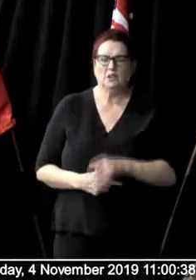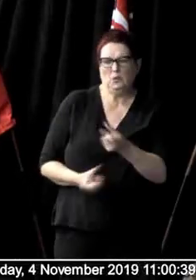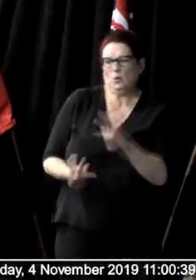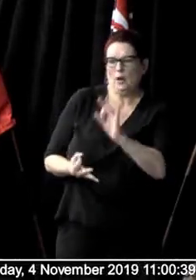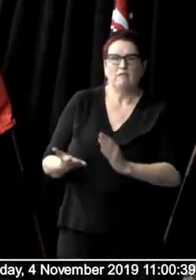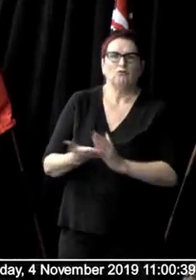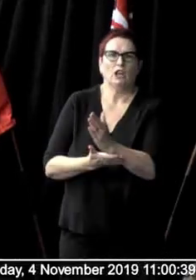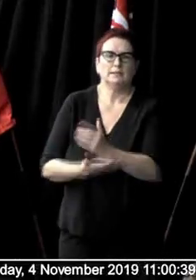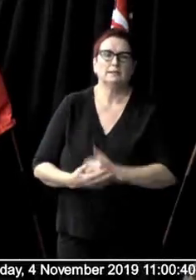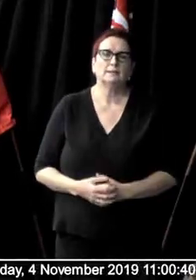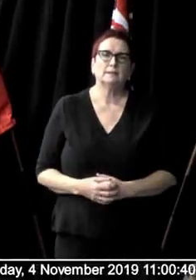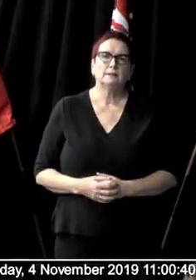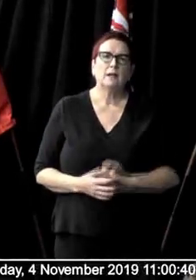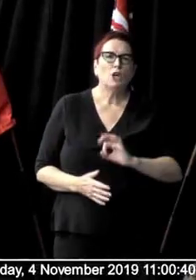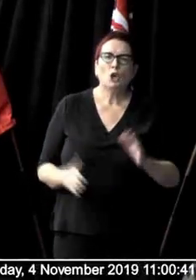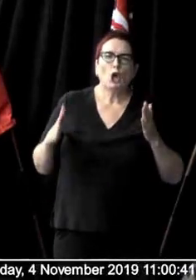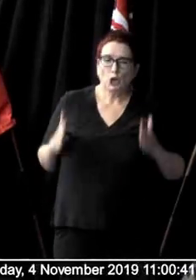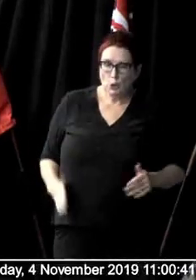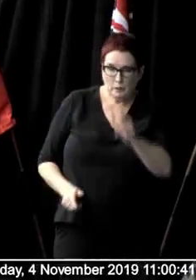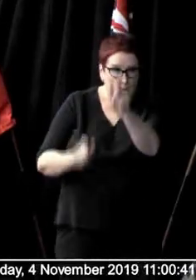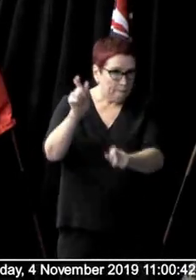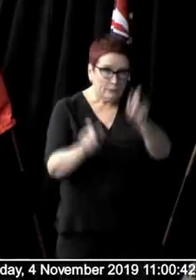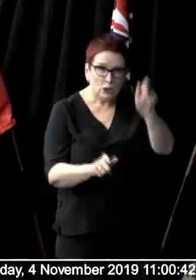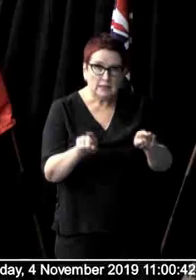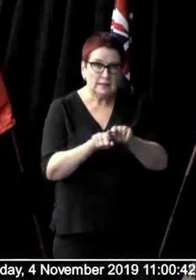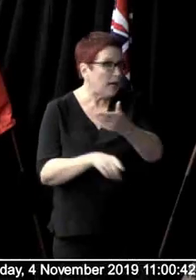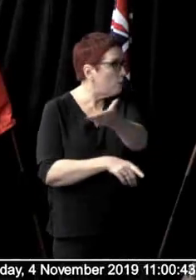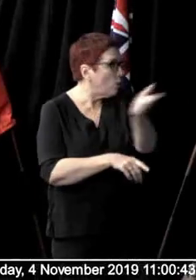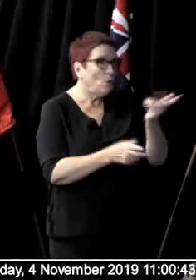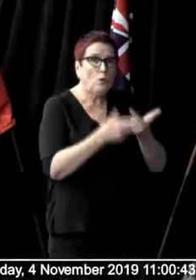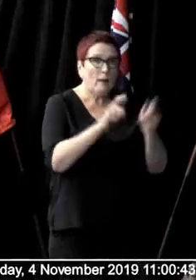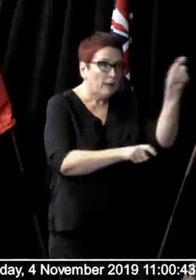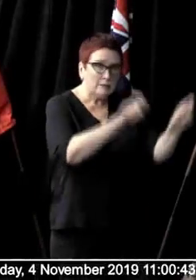rather than as human beings who like every other human being on this planet